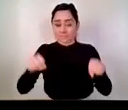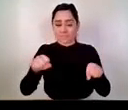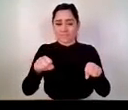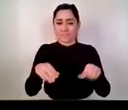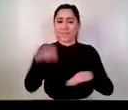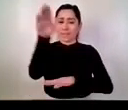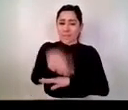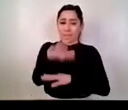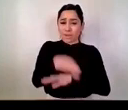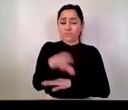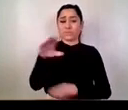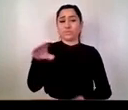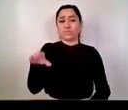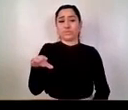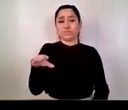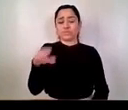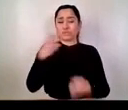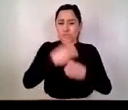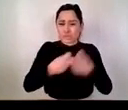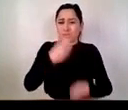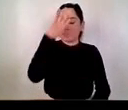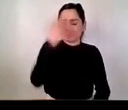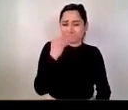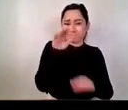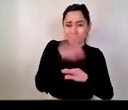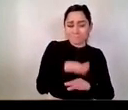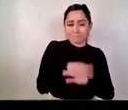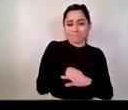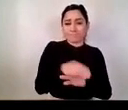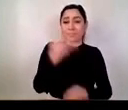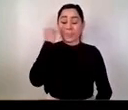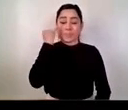to fall asleep at night, also keep naps to under an hour.